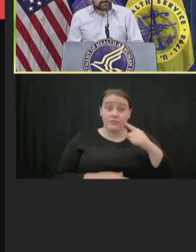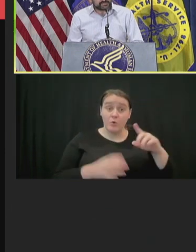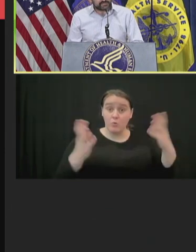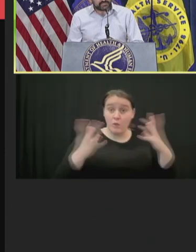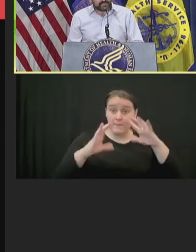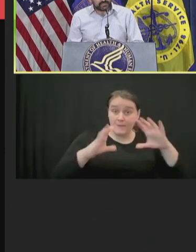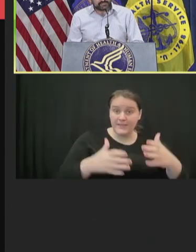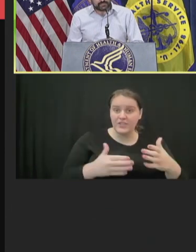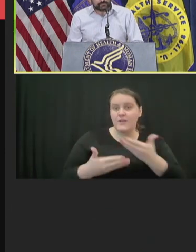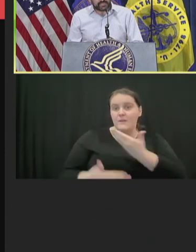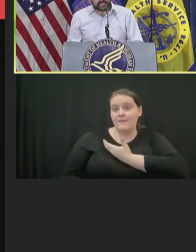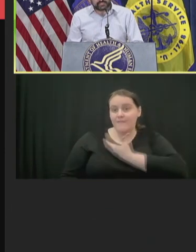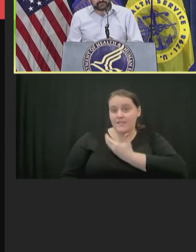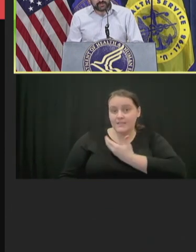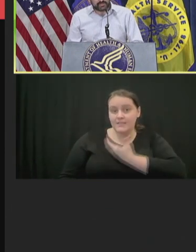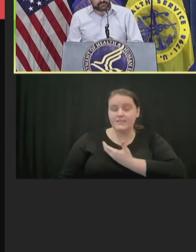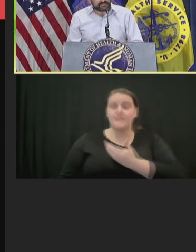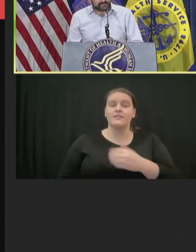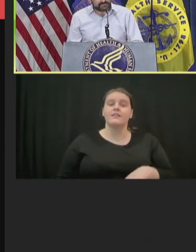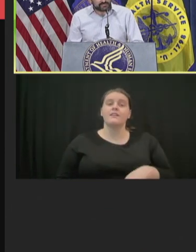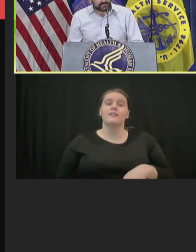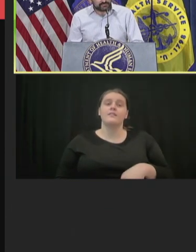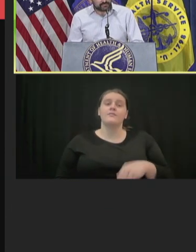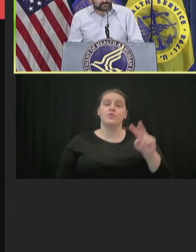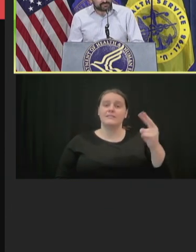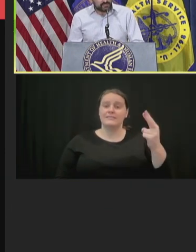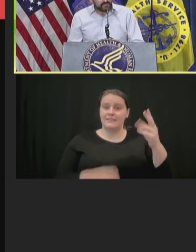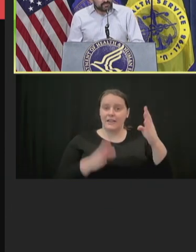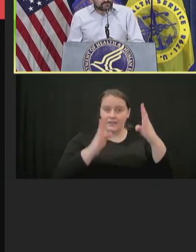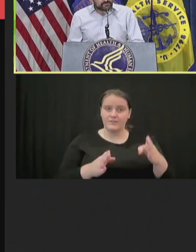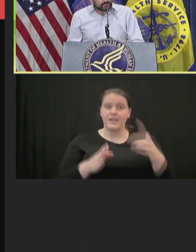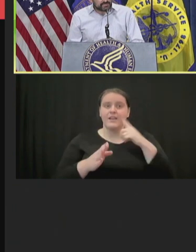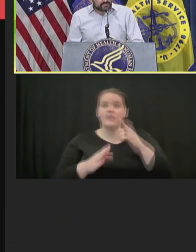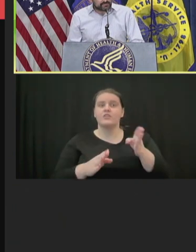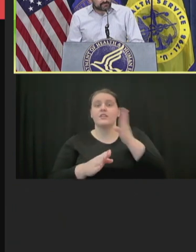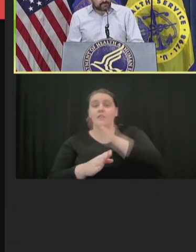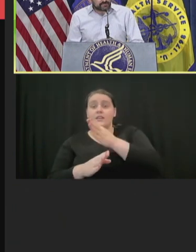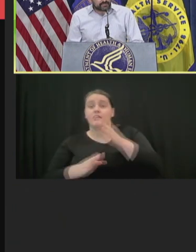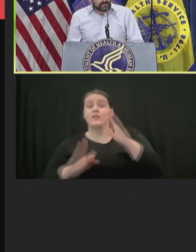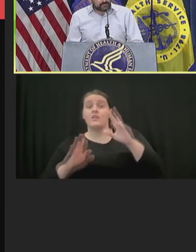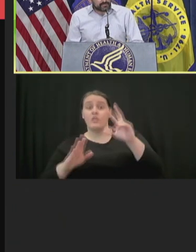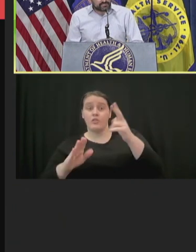study that is in planning for adolescents and adults. So, here's a look, quickly,